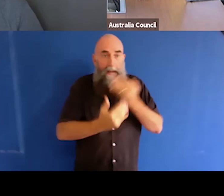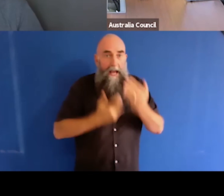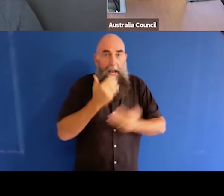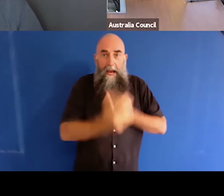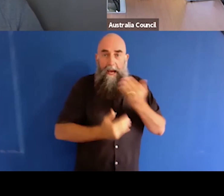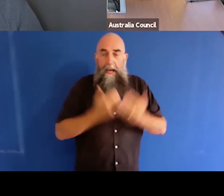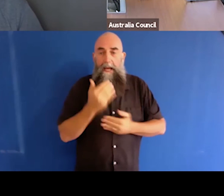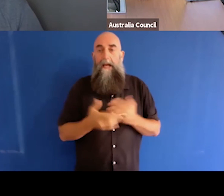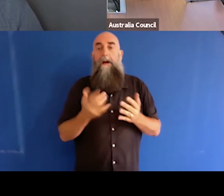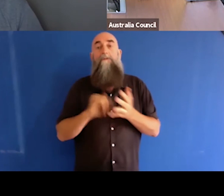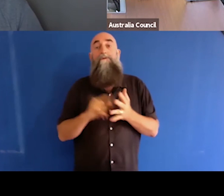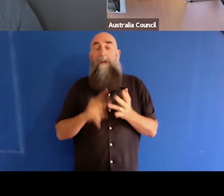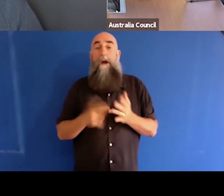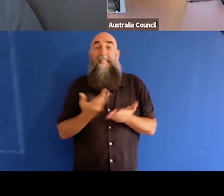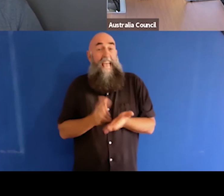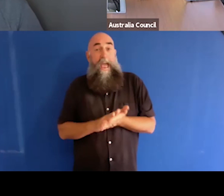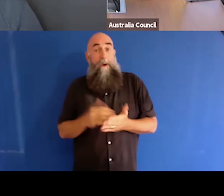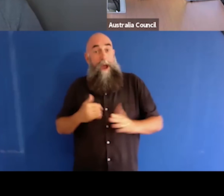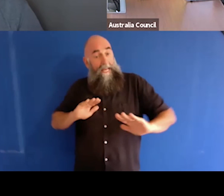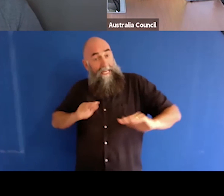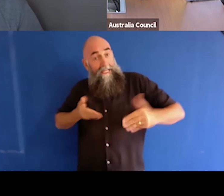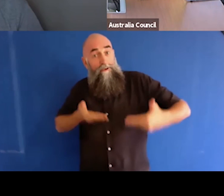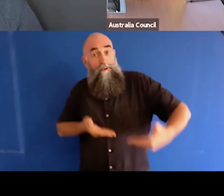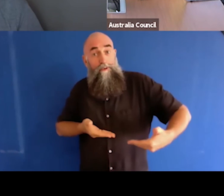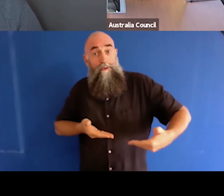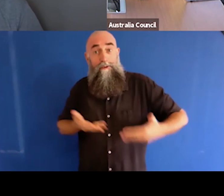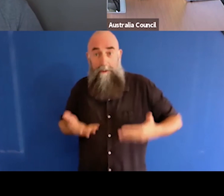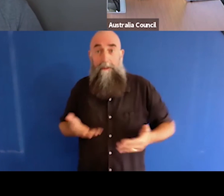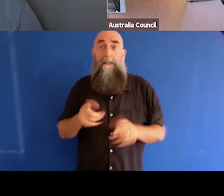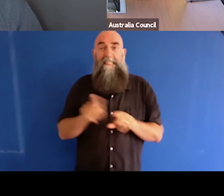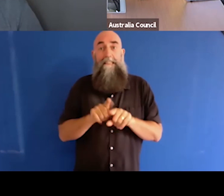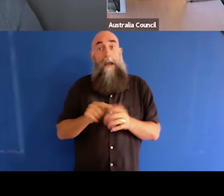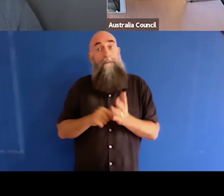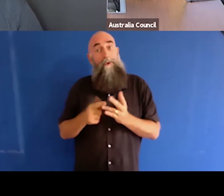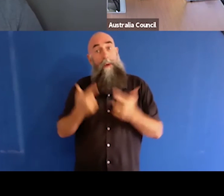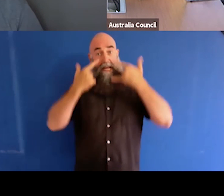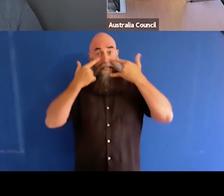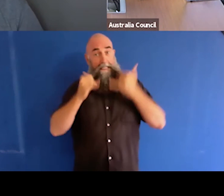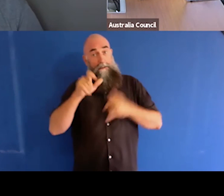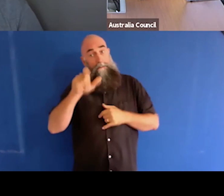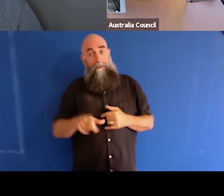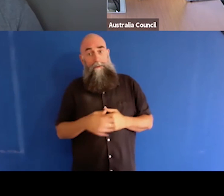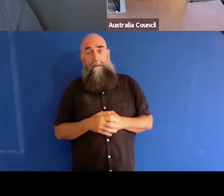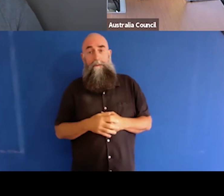the way you introduce yourself to others is the way that you introduce yourself to assessors. You would then back that up with your support material.